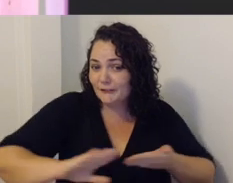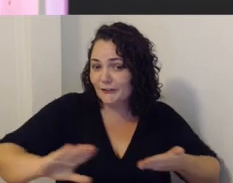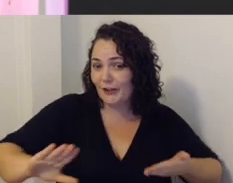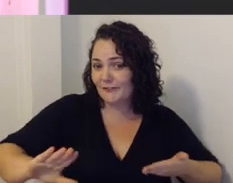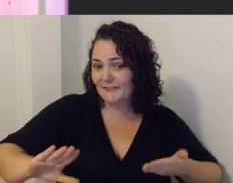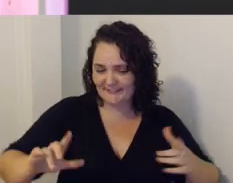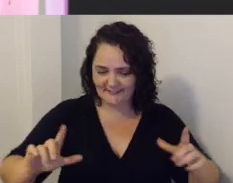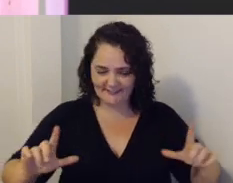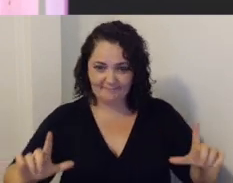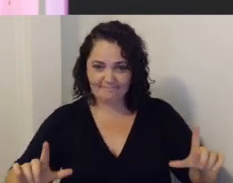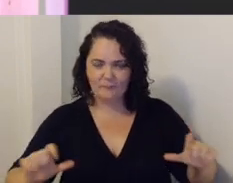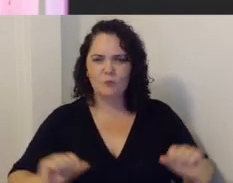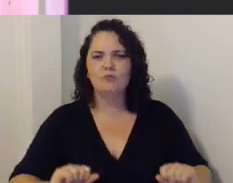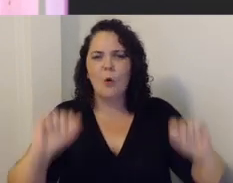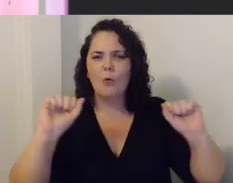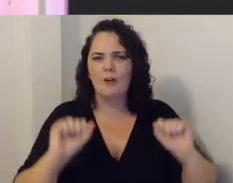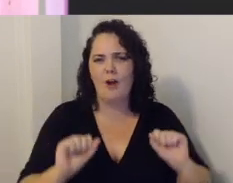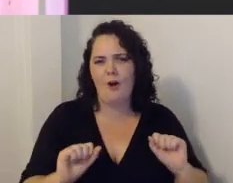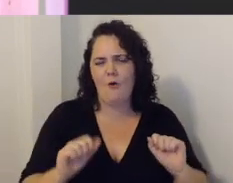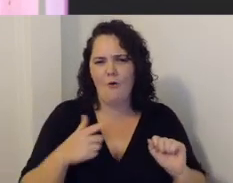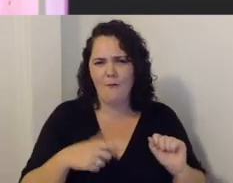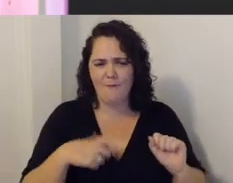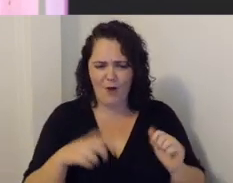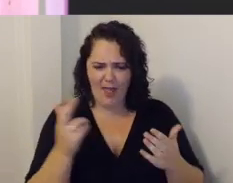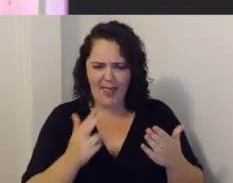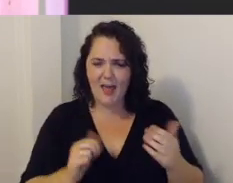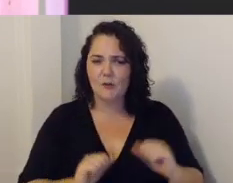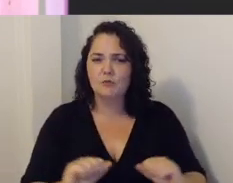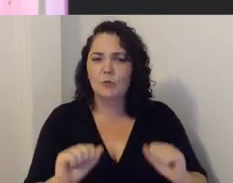that the drawing is your own through your use of material, through your hand, your voice